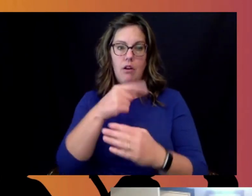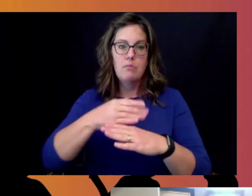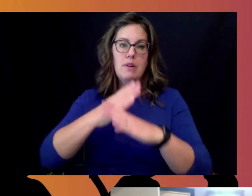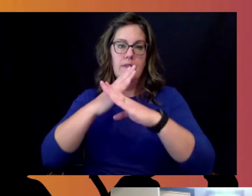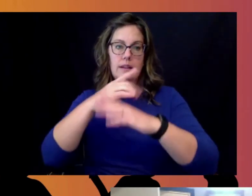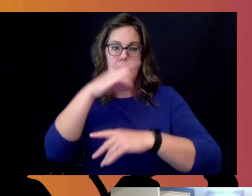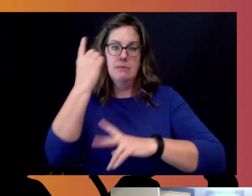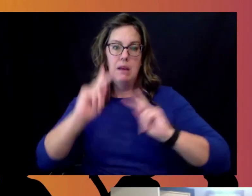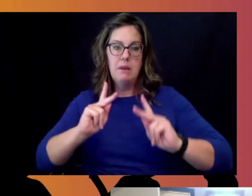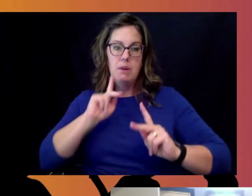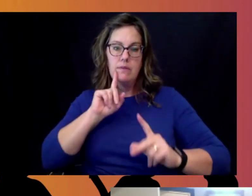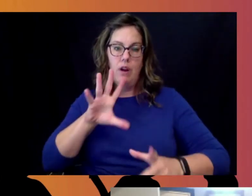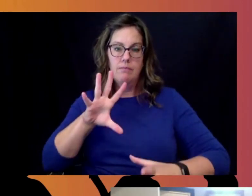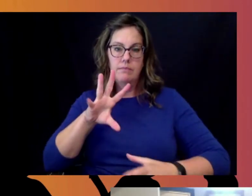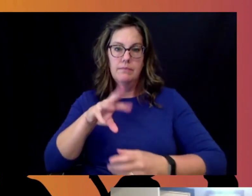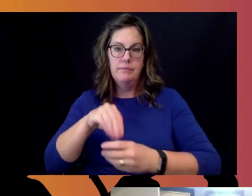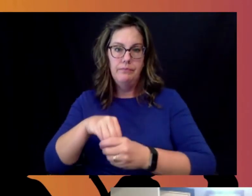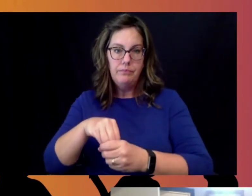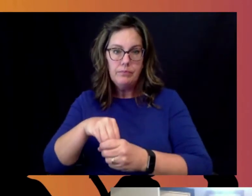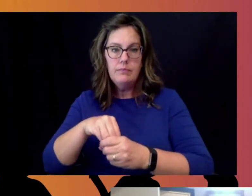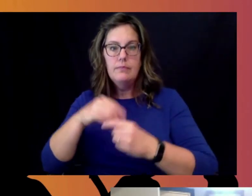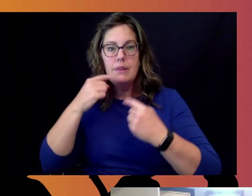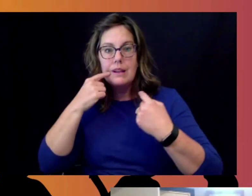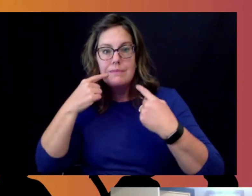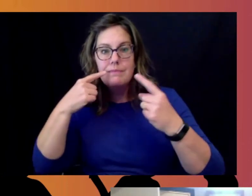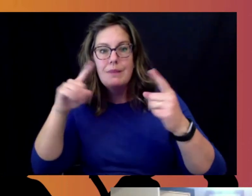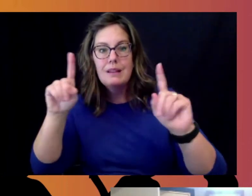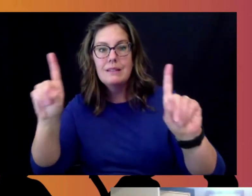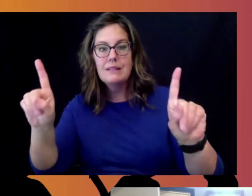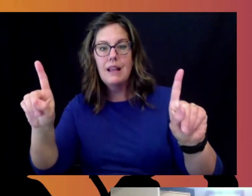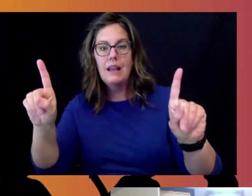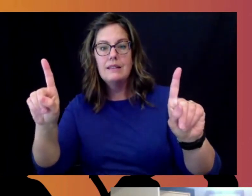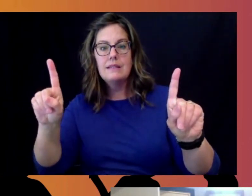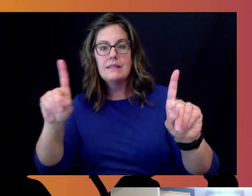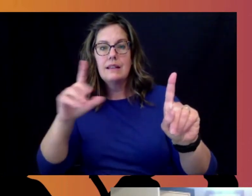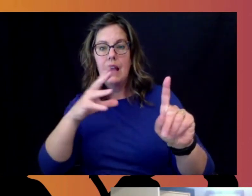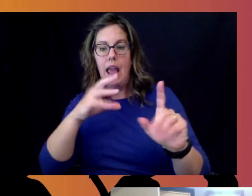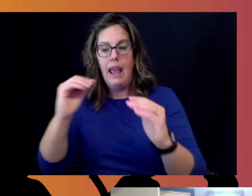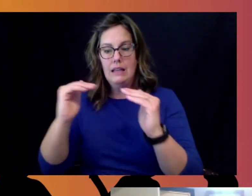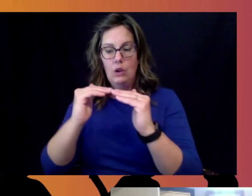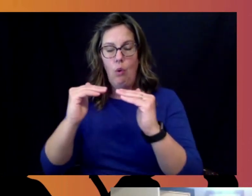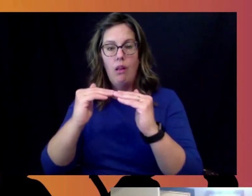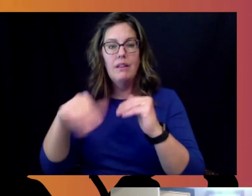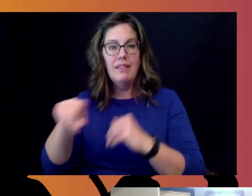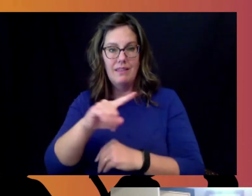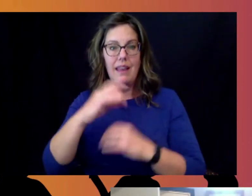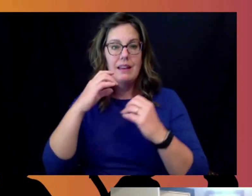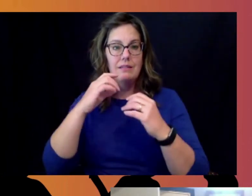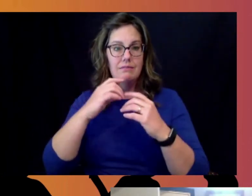getting towards the success and equality they deserve and um i just want to know like